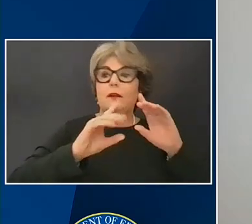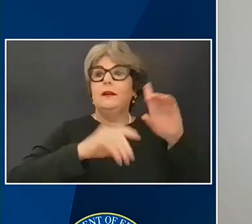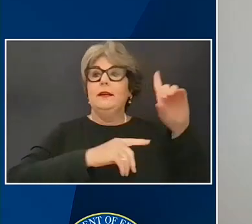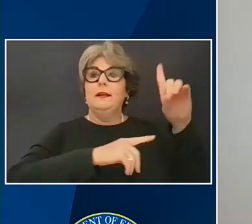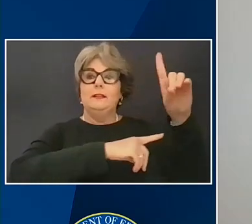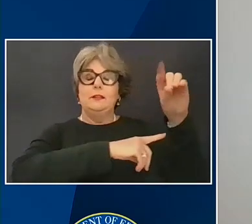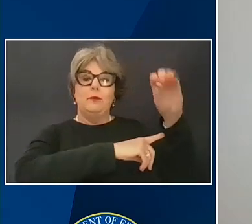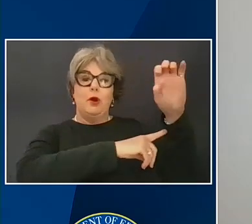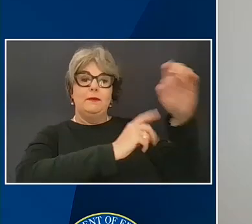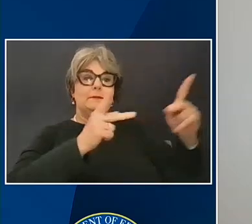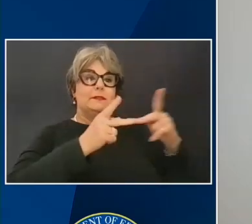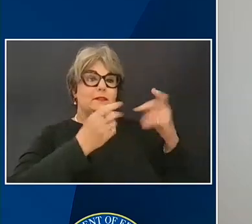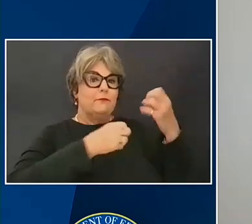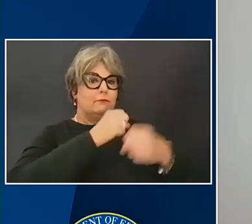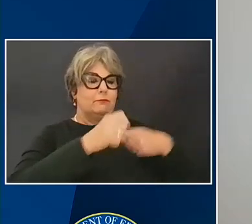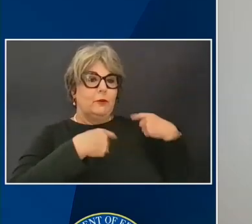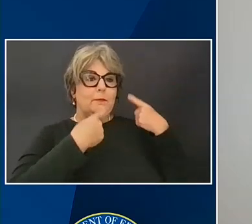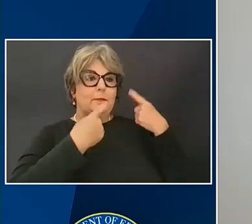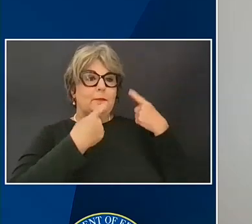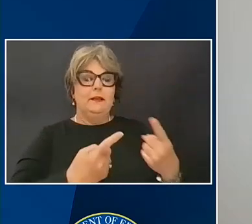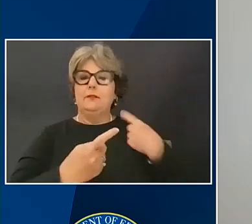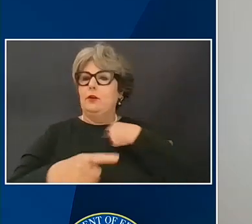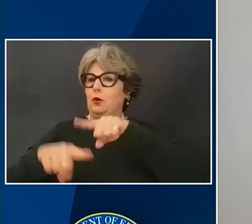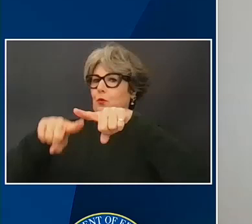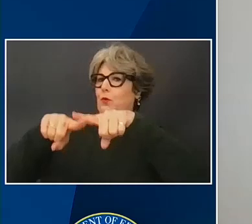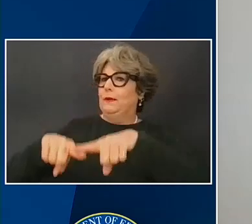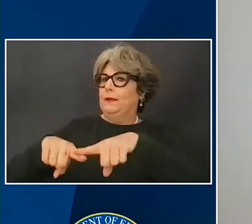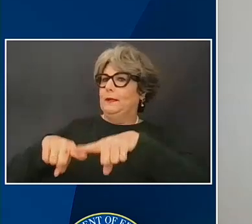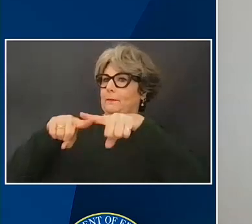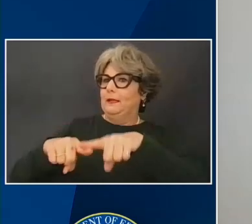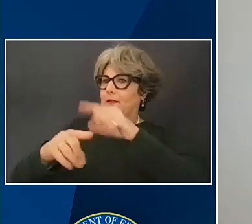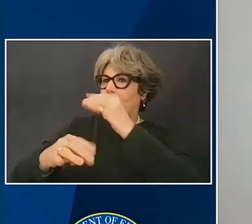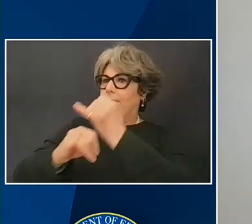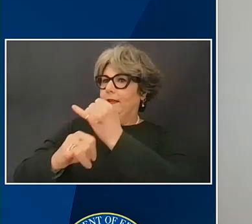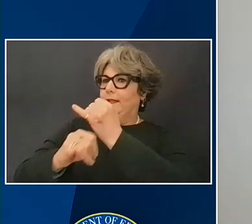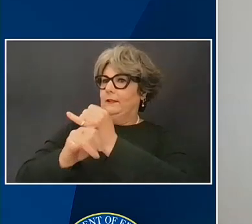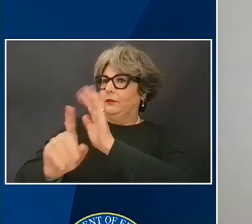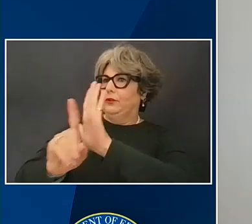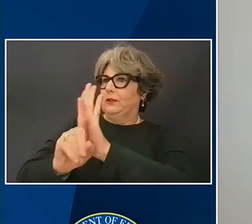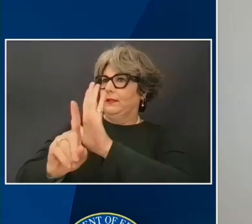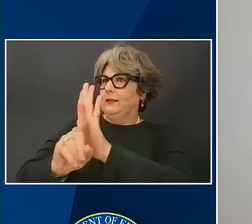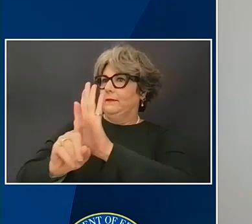years has been that we rely on the institution, ultimately to make this call